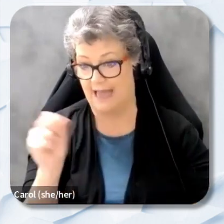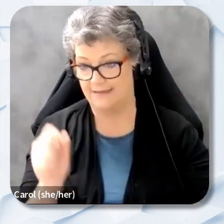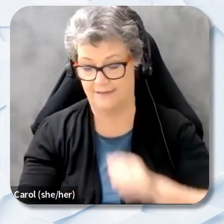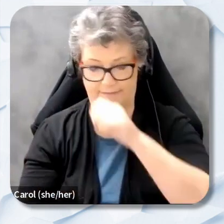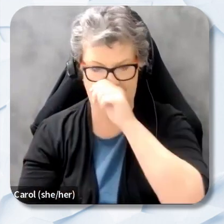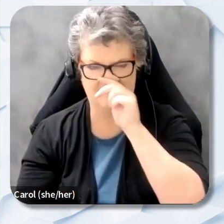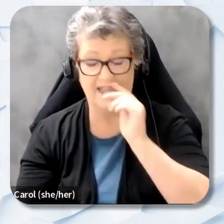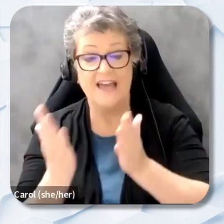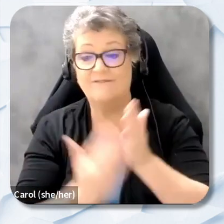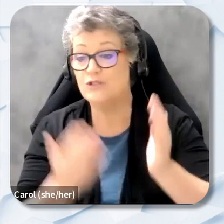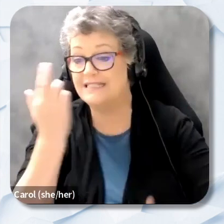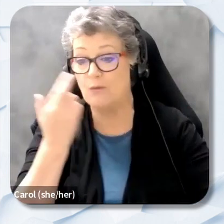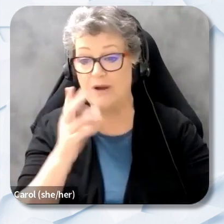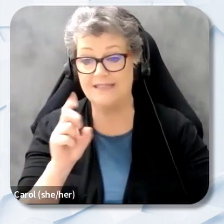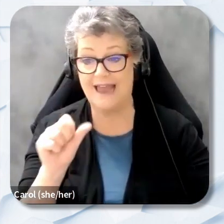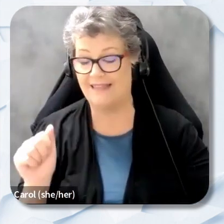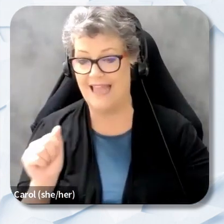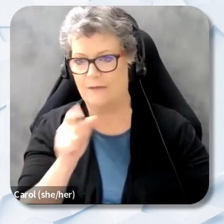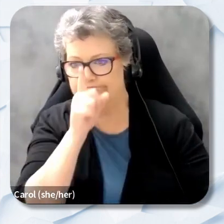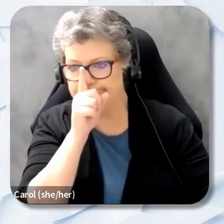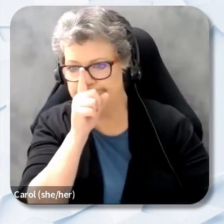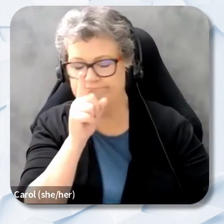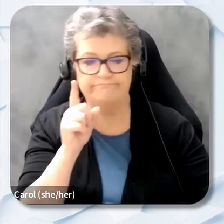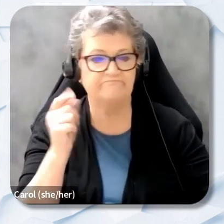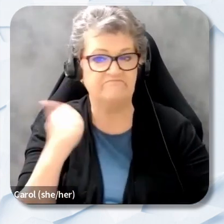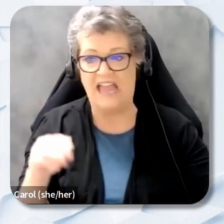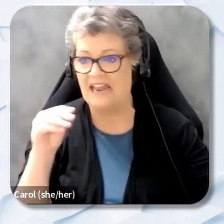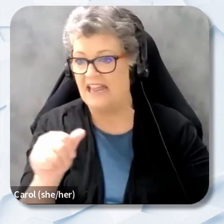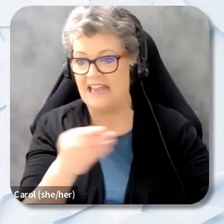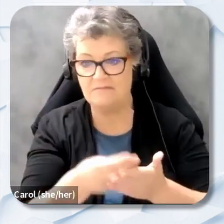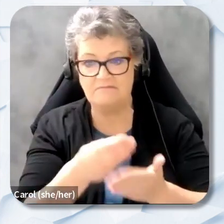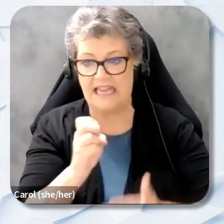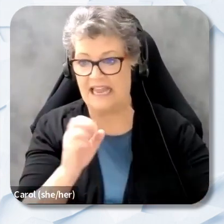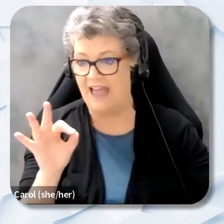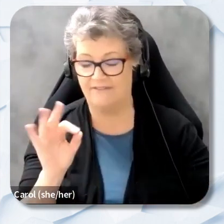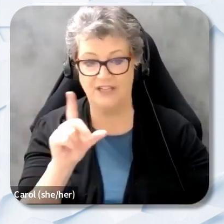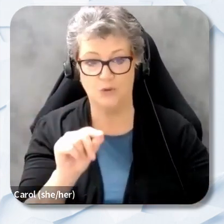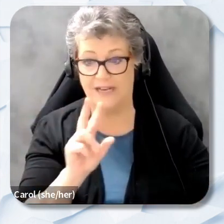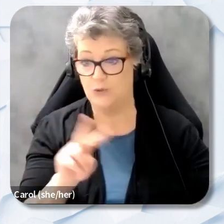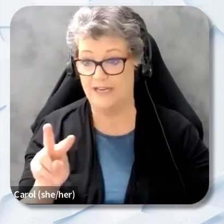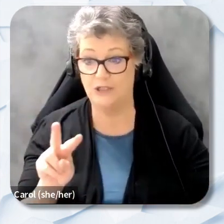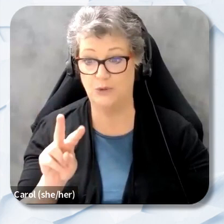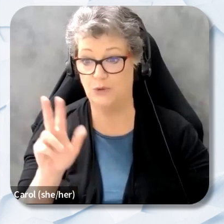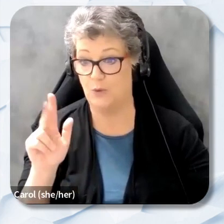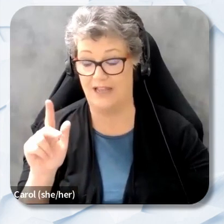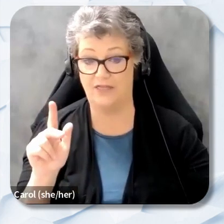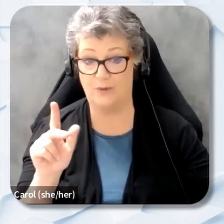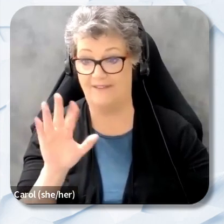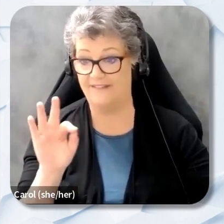If for some reason and Lea did not spend any EEF funds in the 2022-23 fiscal year, then